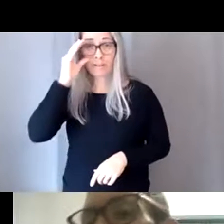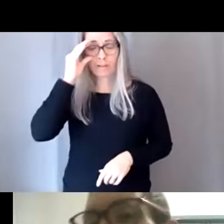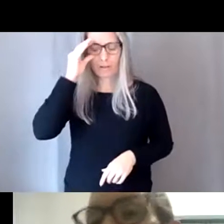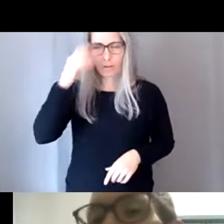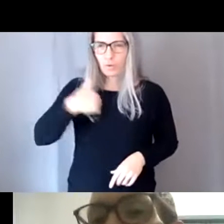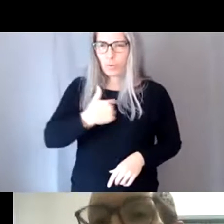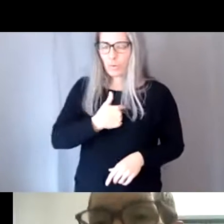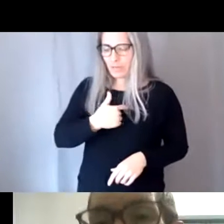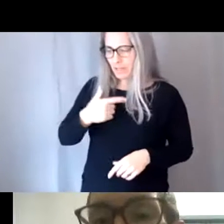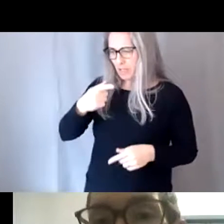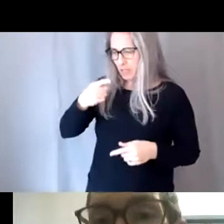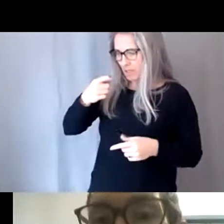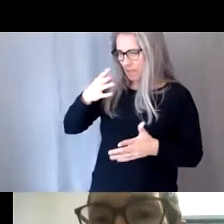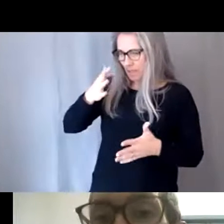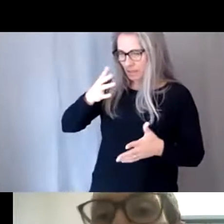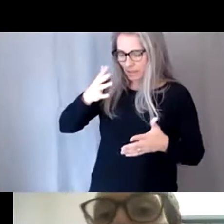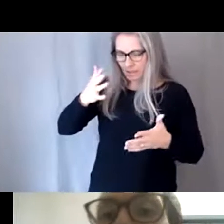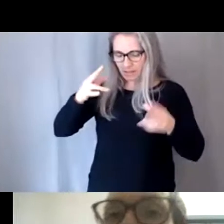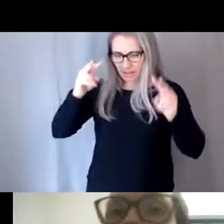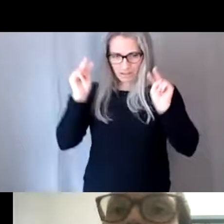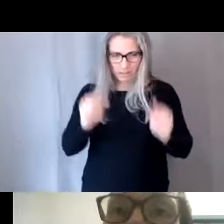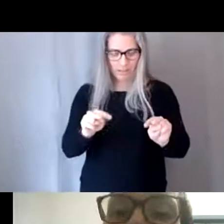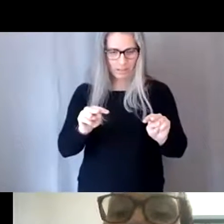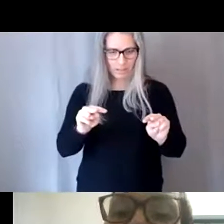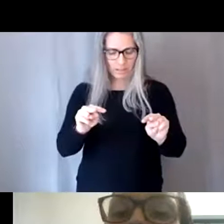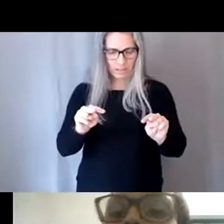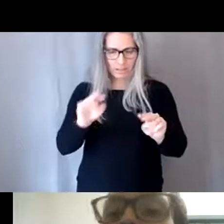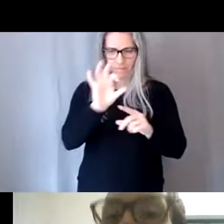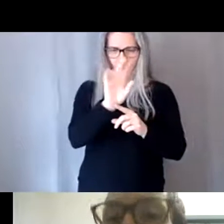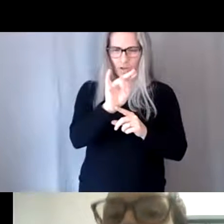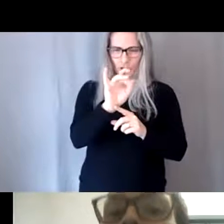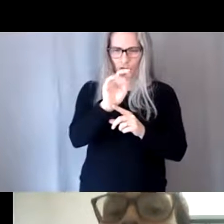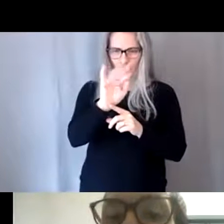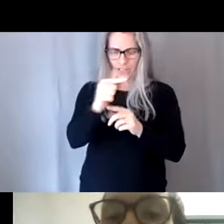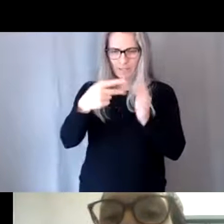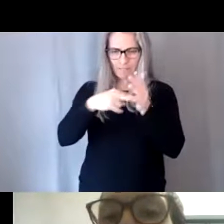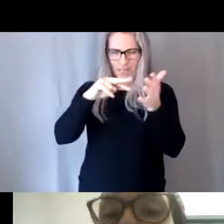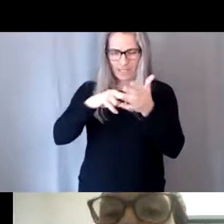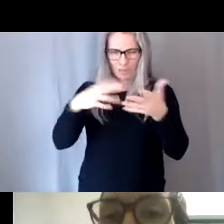grammar of functioning and looking for the ways disabled people